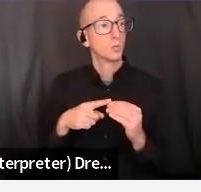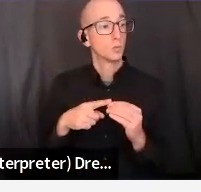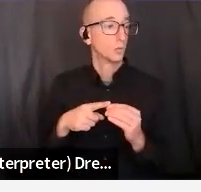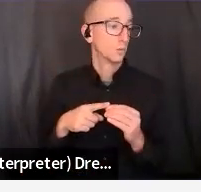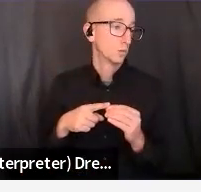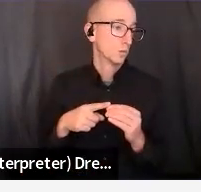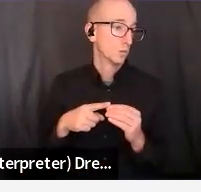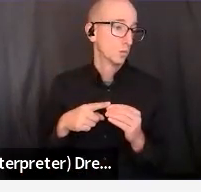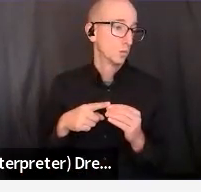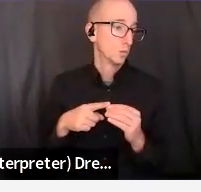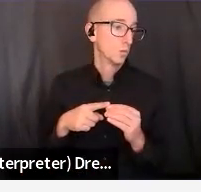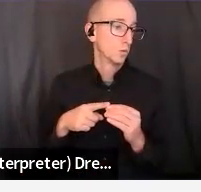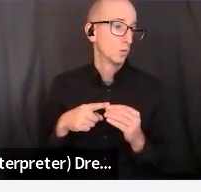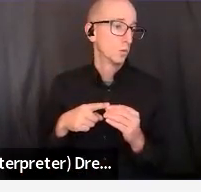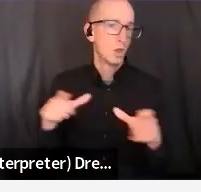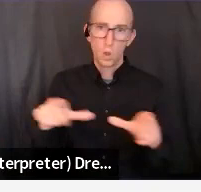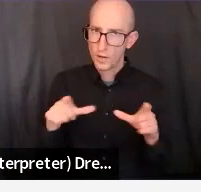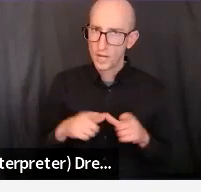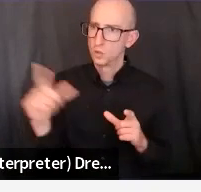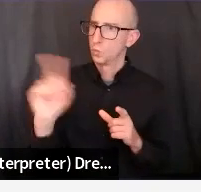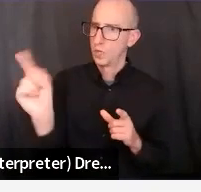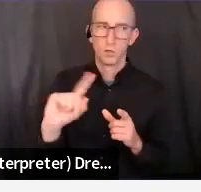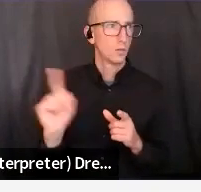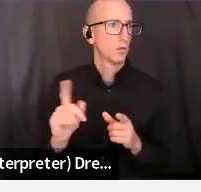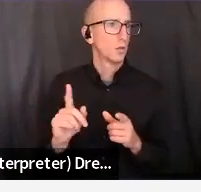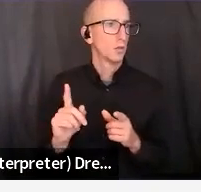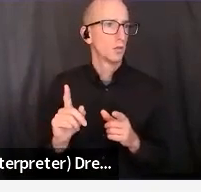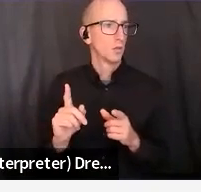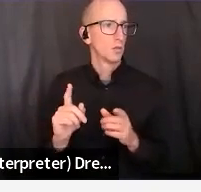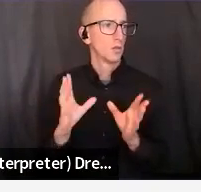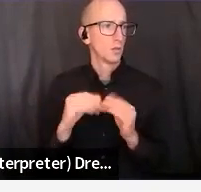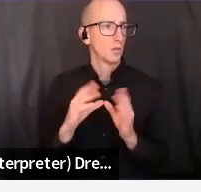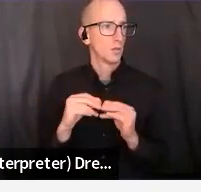stakeholders. Some stakeholders really wanted us to narrow the scope just to water ports,